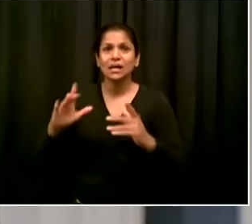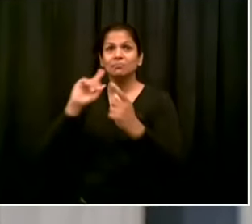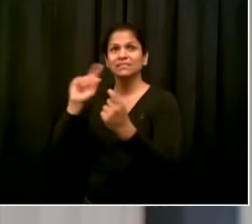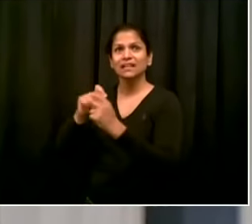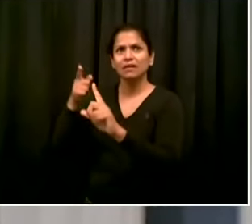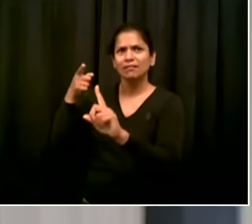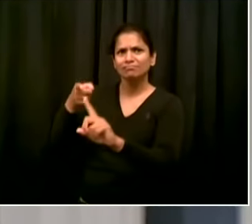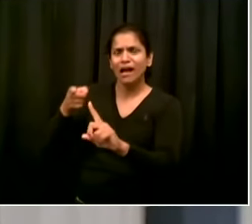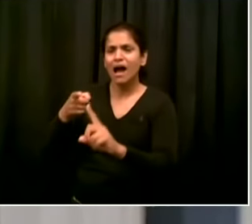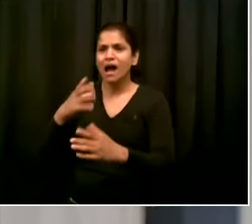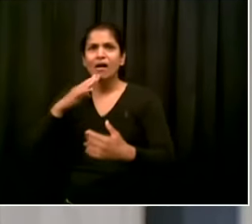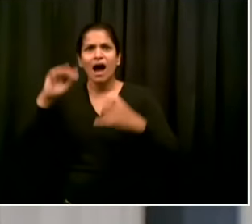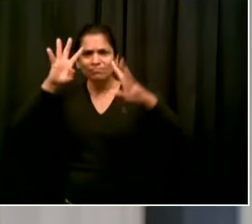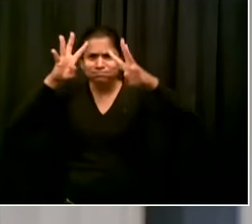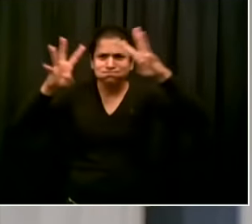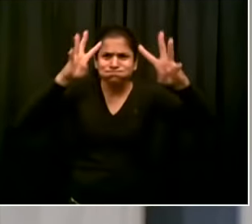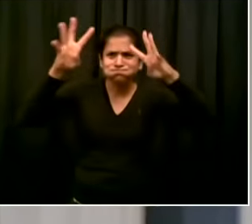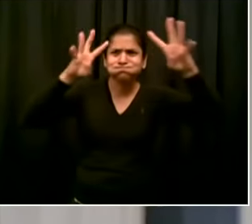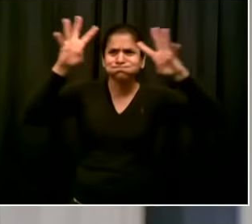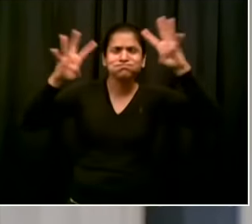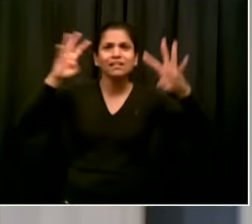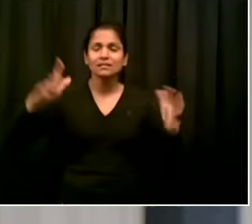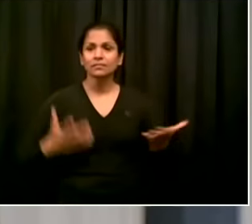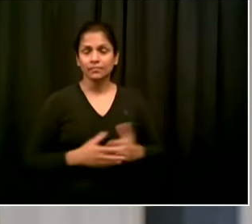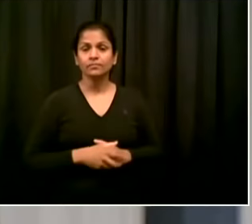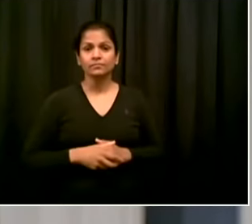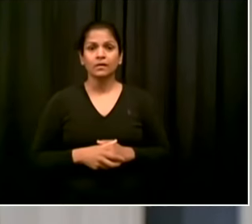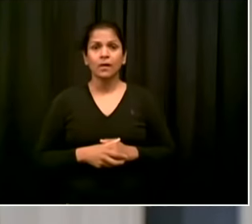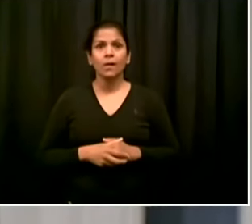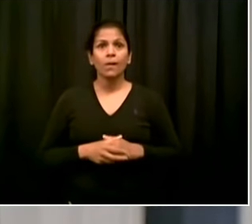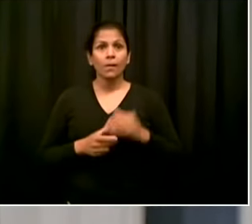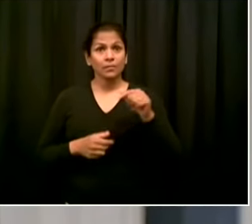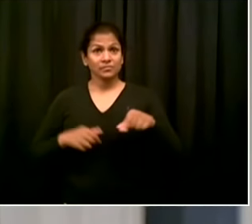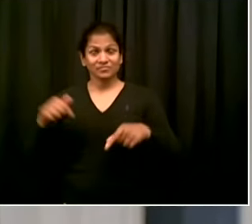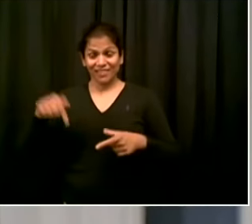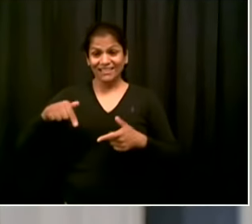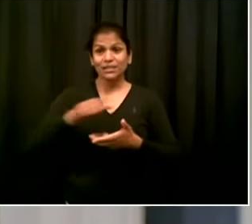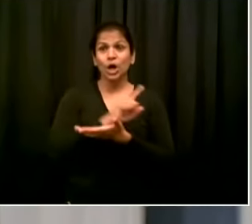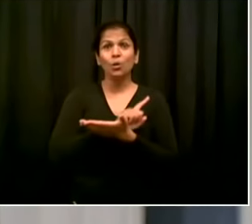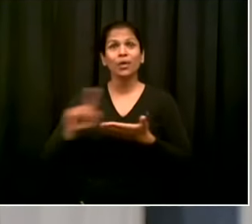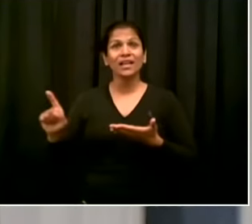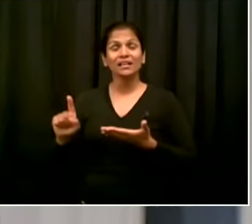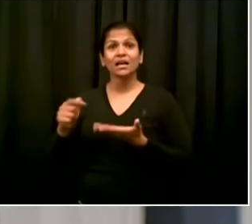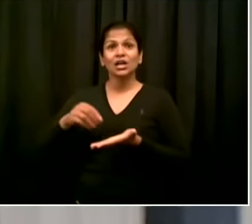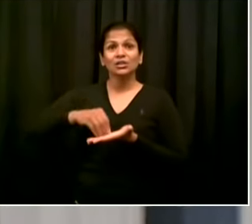PRINCIPAL THANKING EVERYONE THAT WELCOMED OUR STUDENTS. THE EXCITEMENT WAS